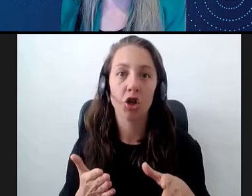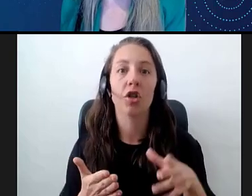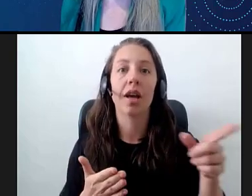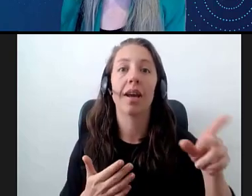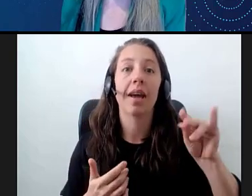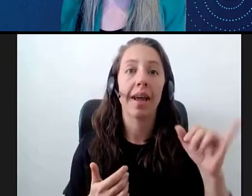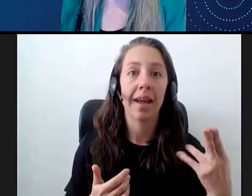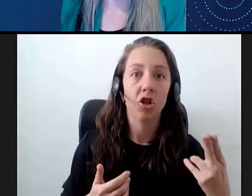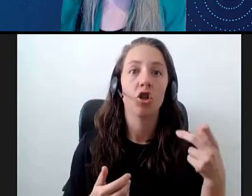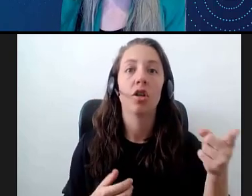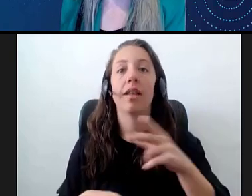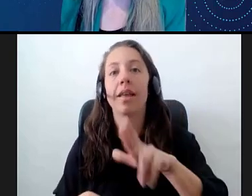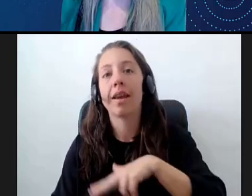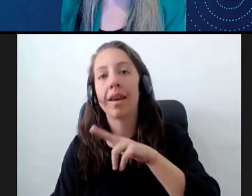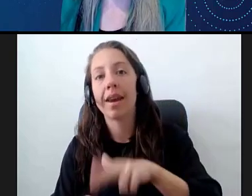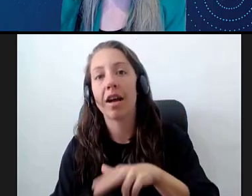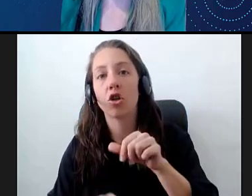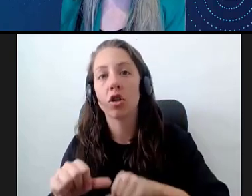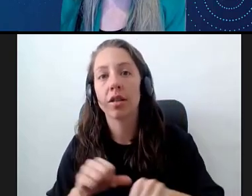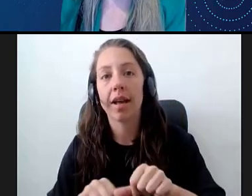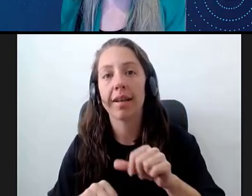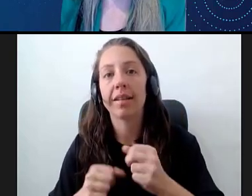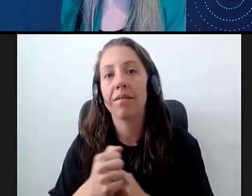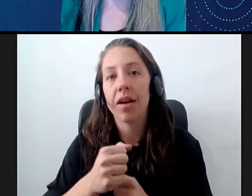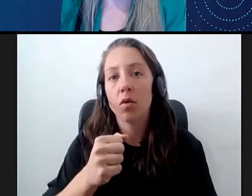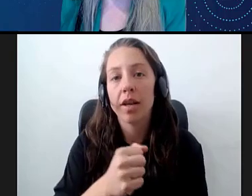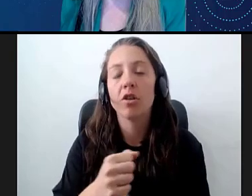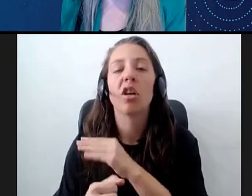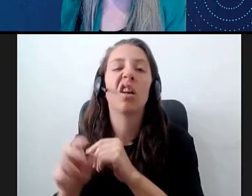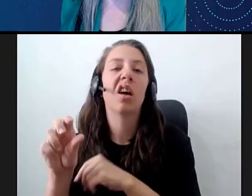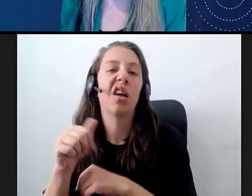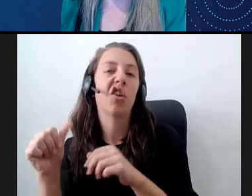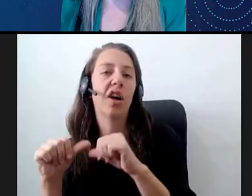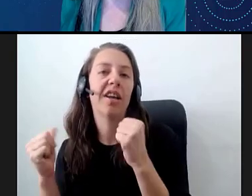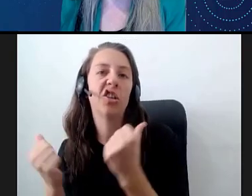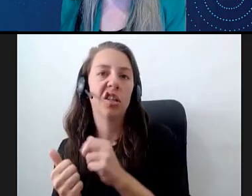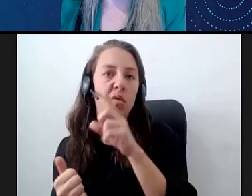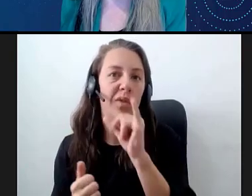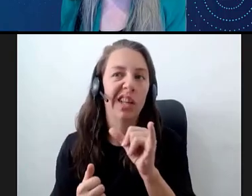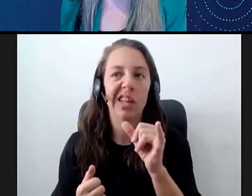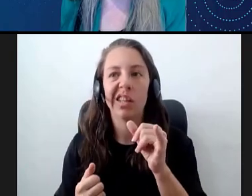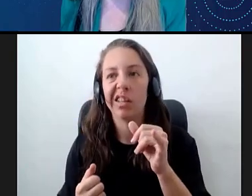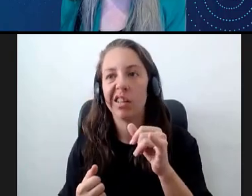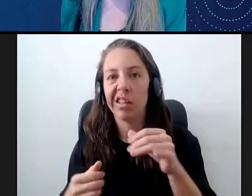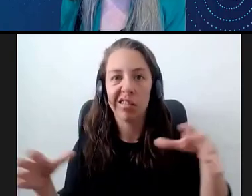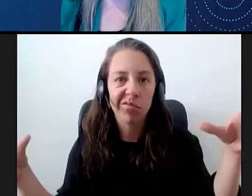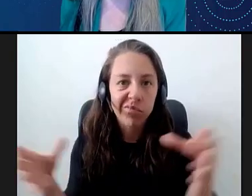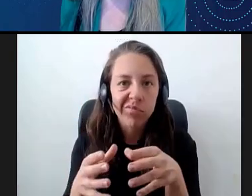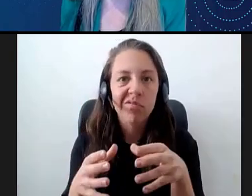and other Federal Agencies have worked hard to come together to identify the common elements to make up the new, common forms.